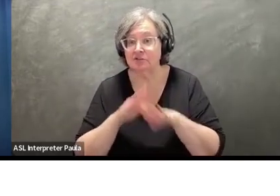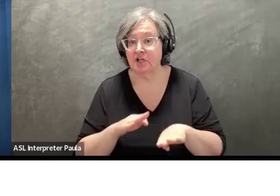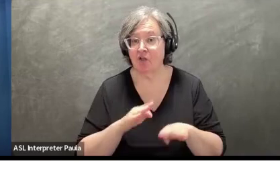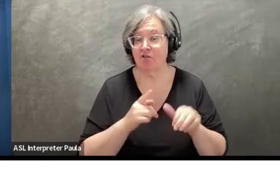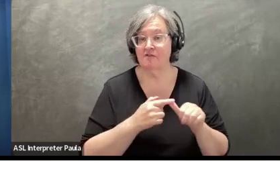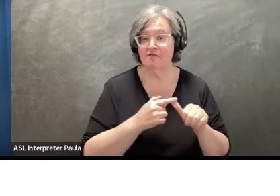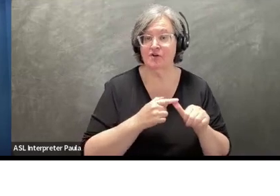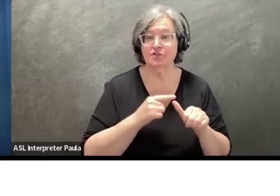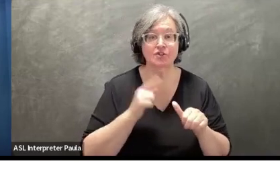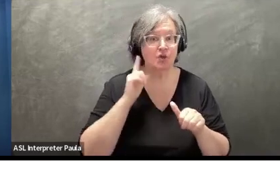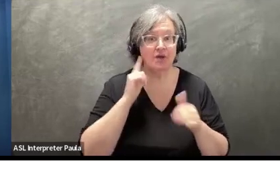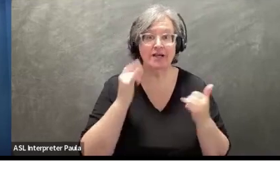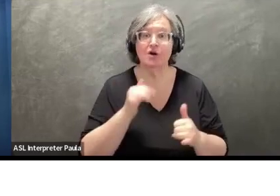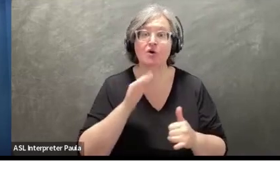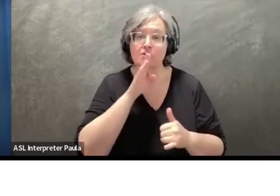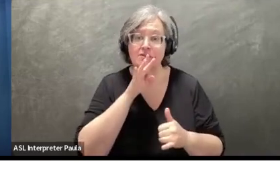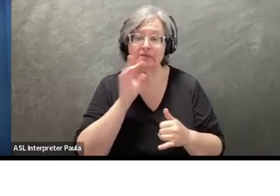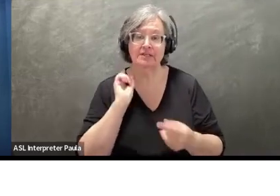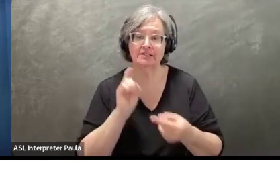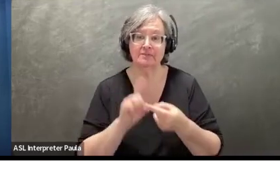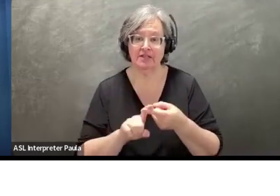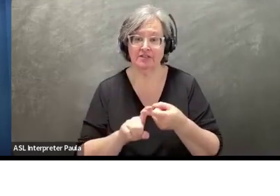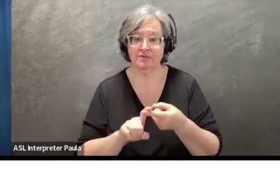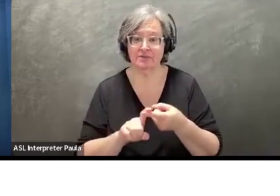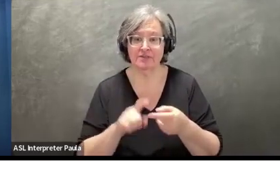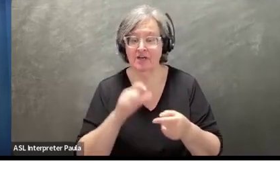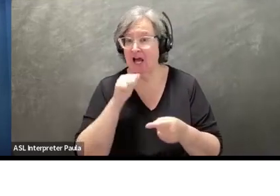will say that in Spanish. So I am not a native Spanish speaker.